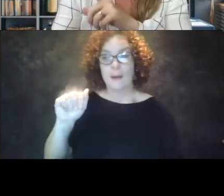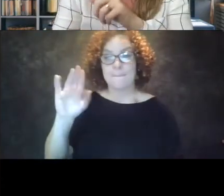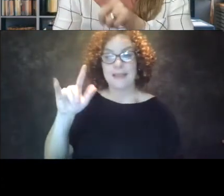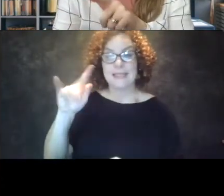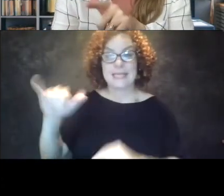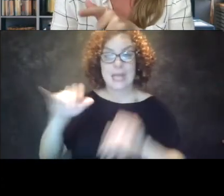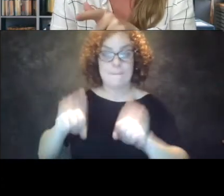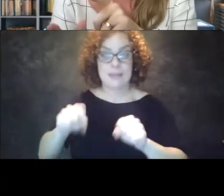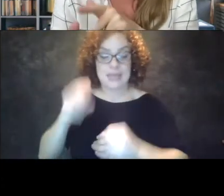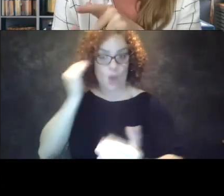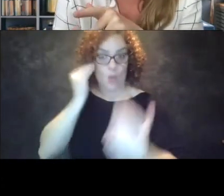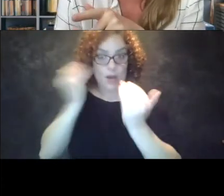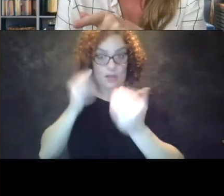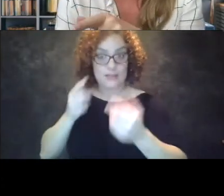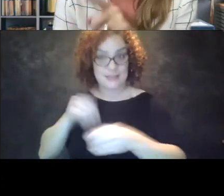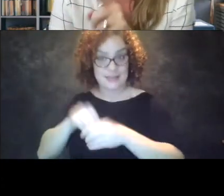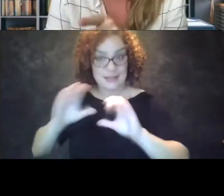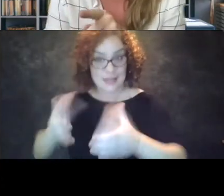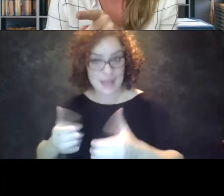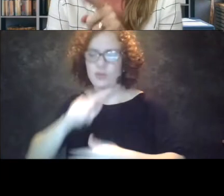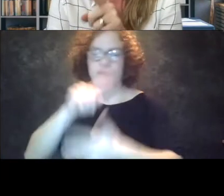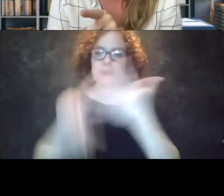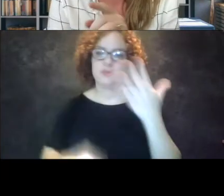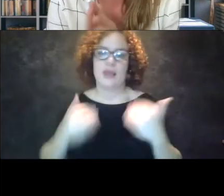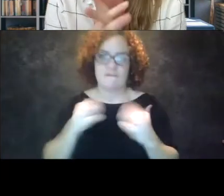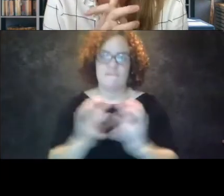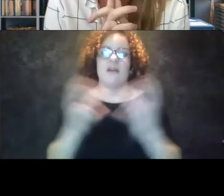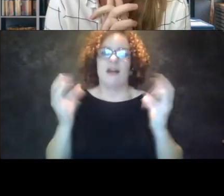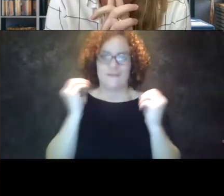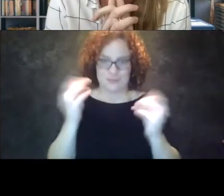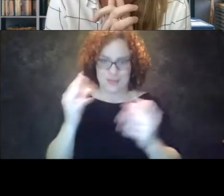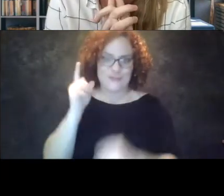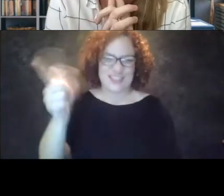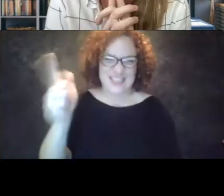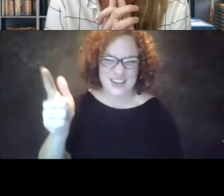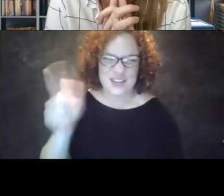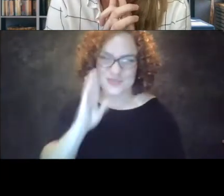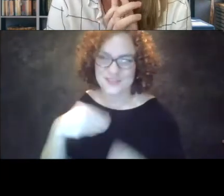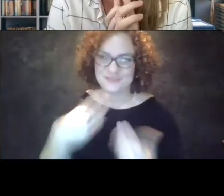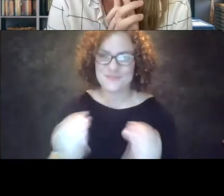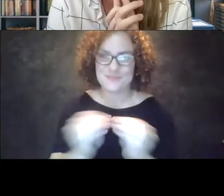actually, you know what we are going to we got a lot of slides on this. So we will talk I'll get more info for you, Krista.